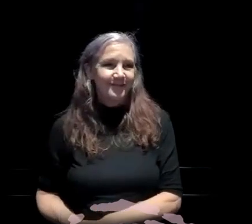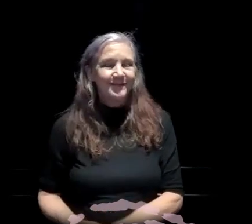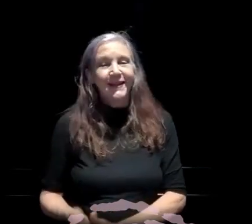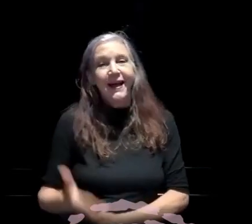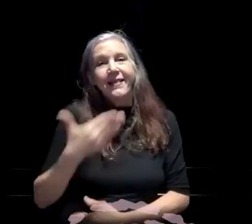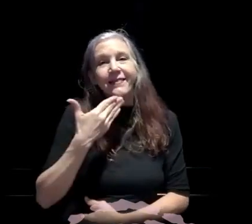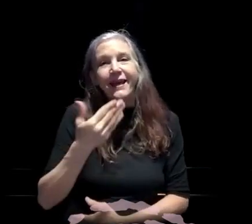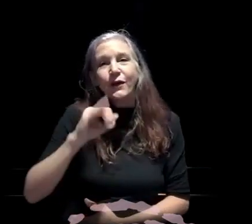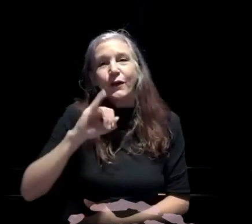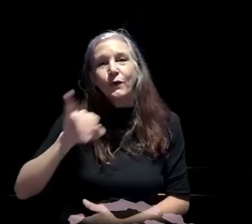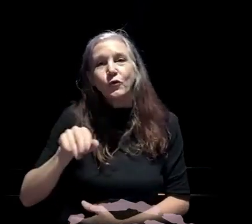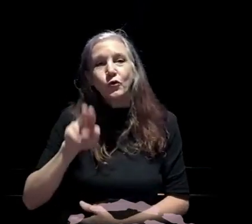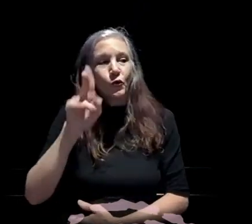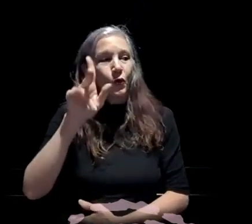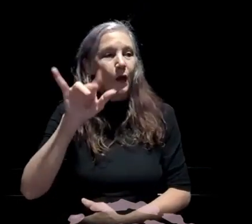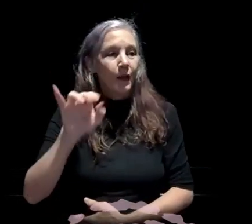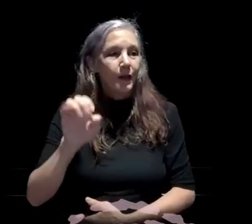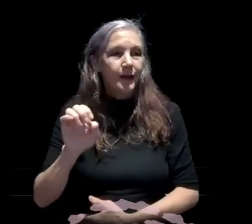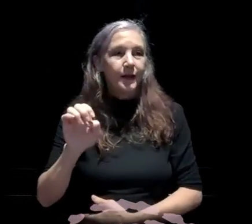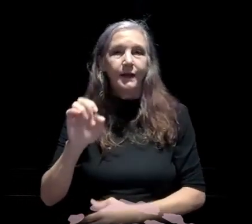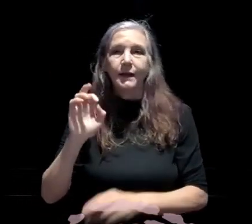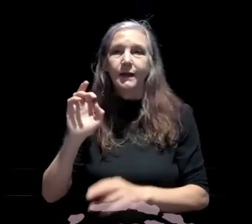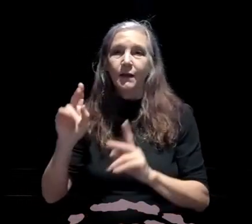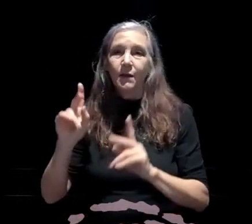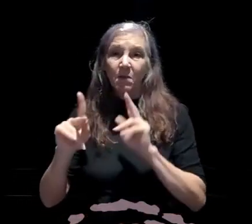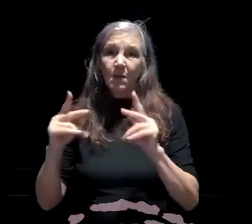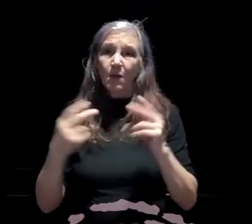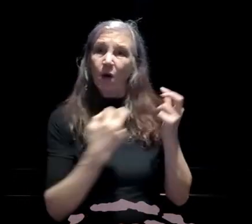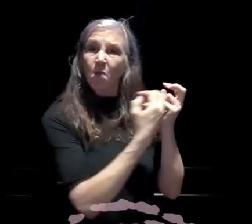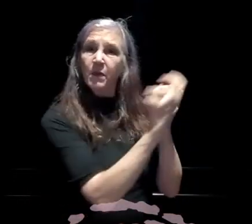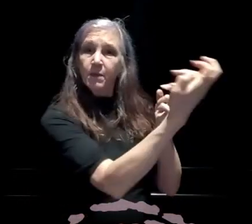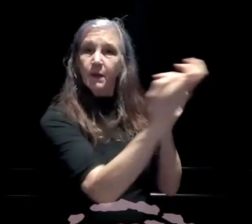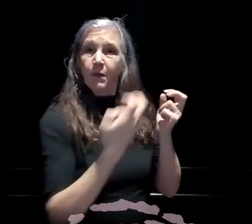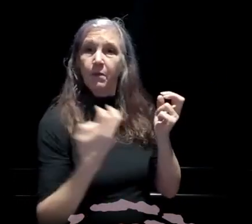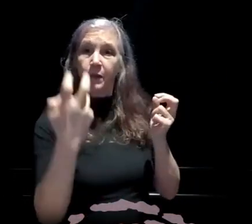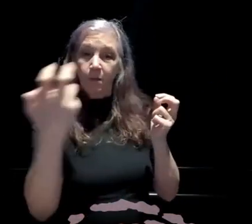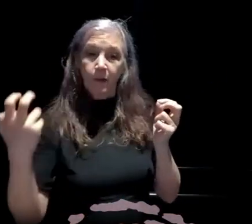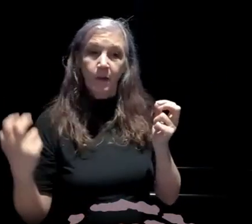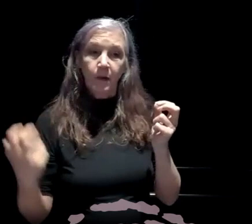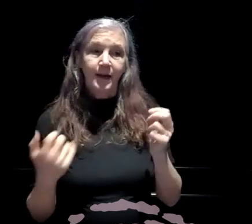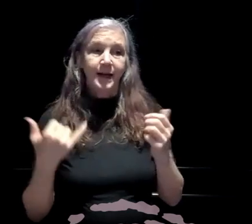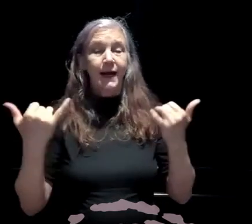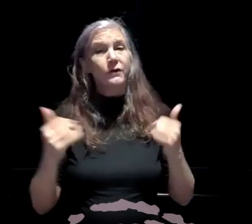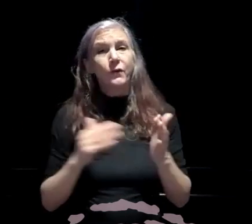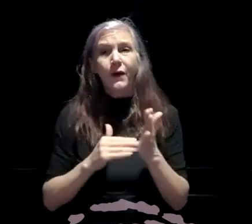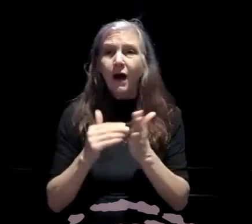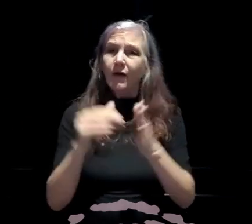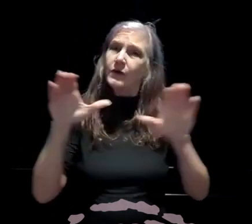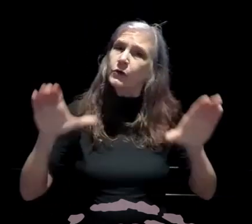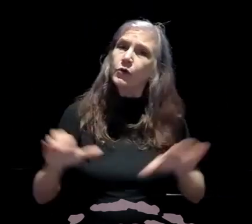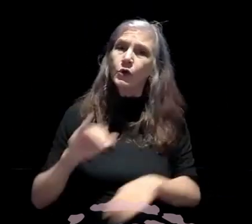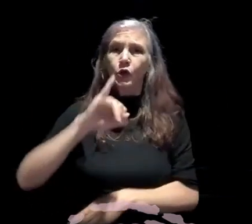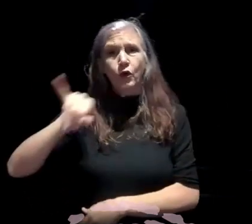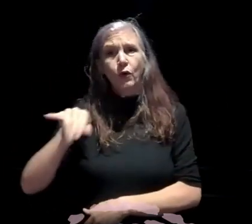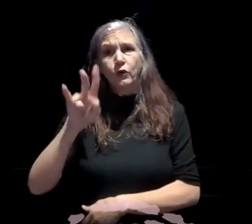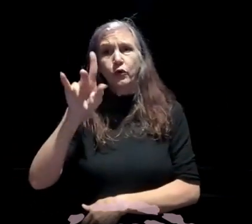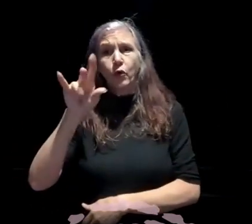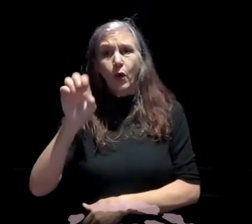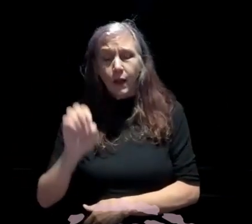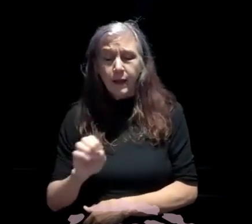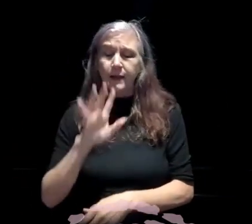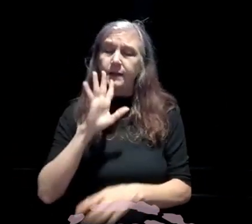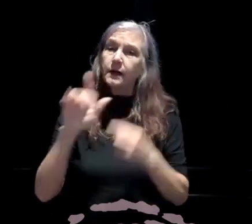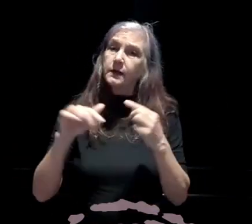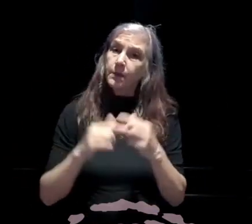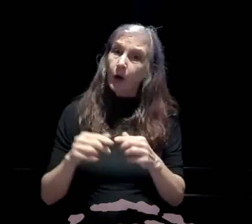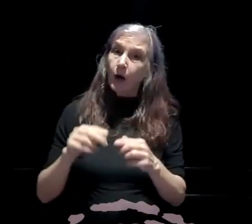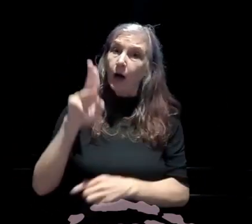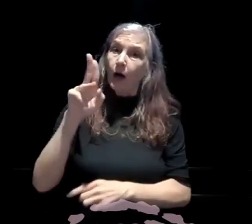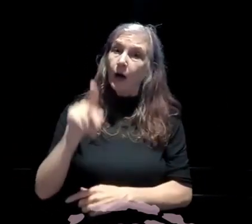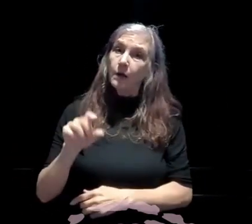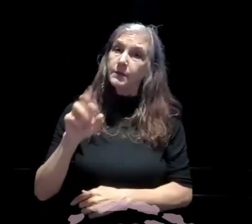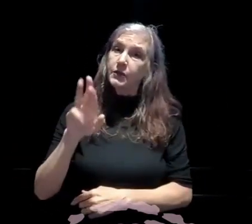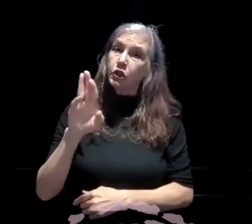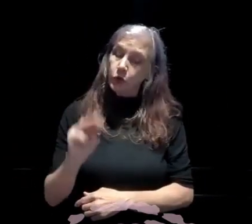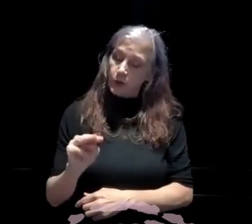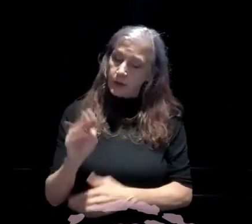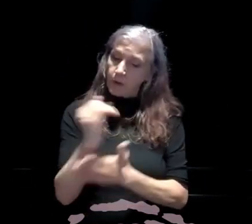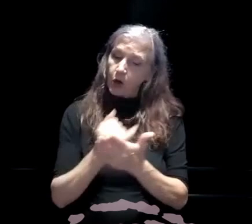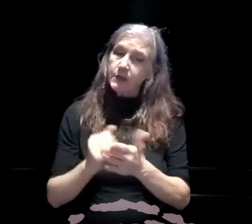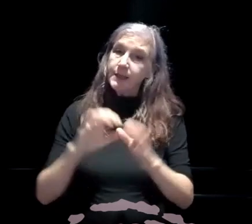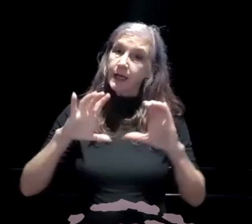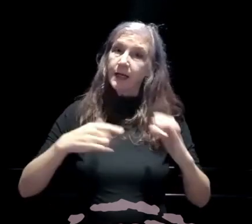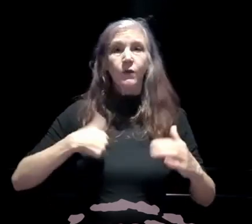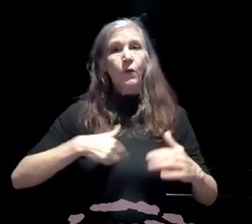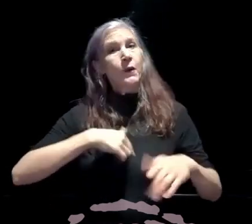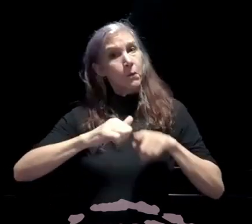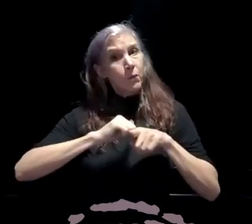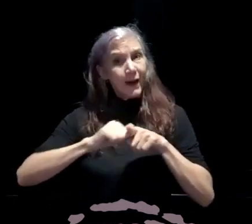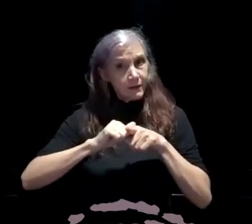Thank you, Julie. As we so often do, Julie talked about The fact that in an upstream arts class we practice.